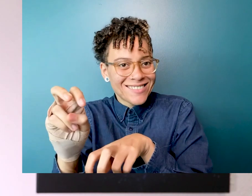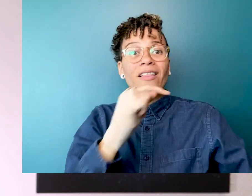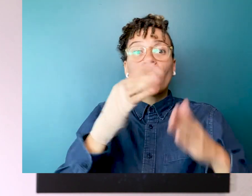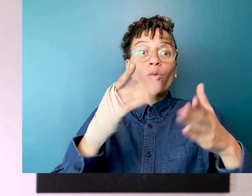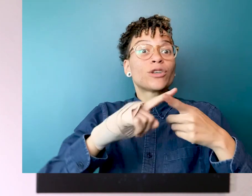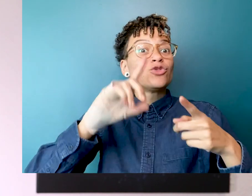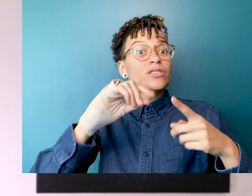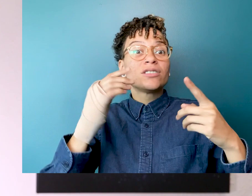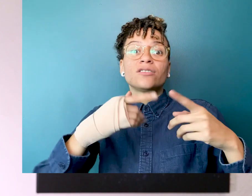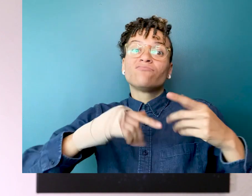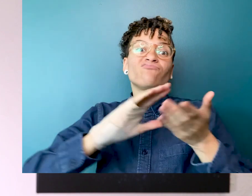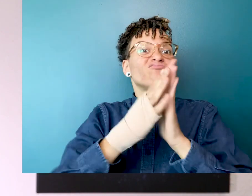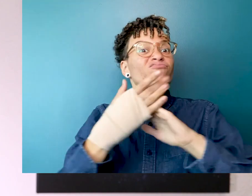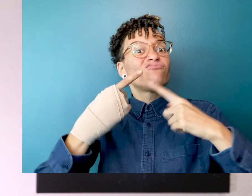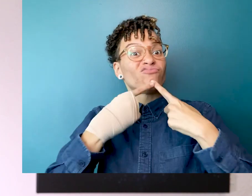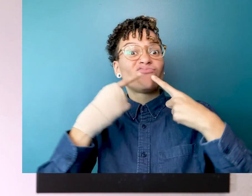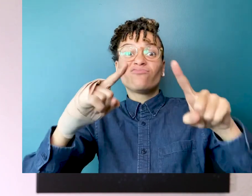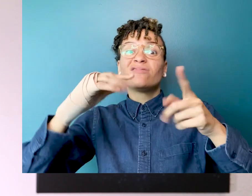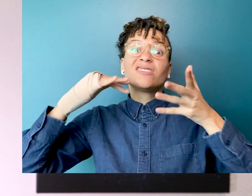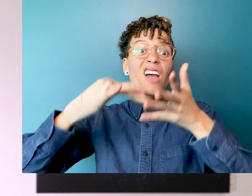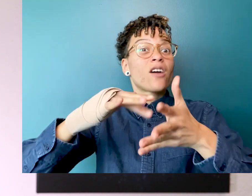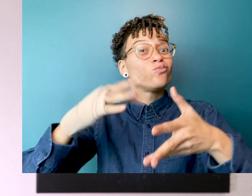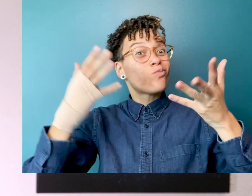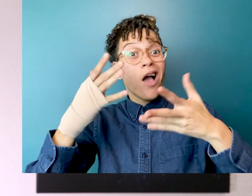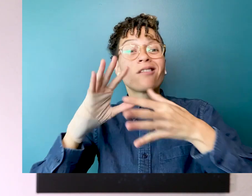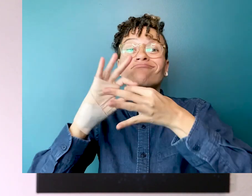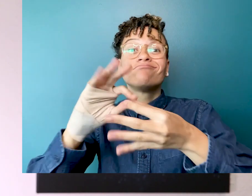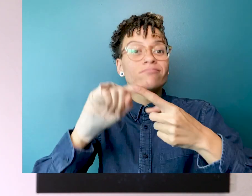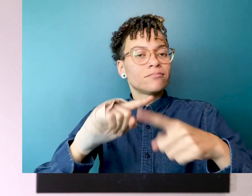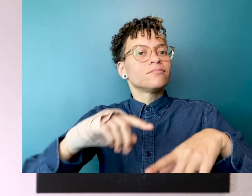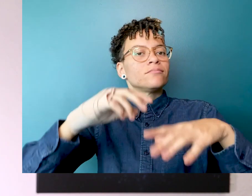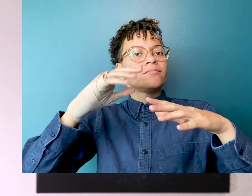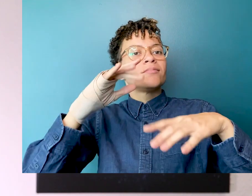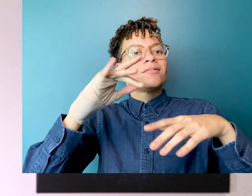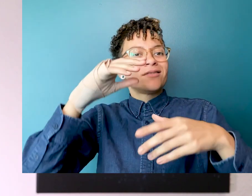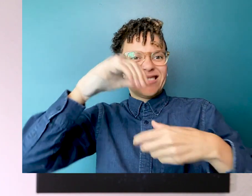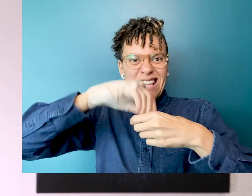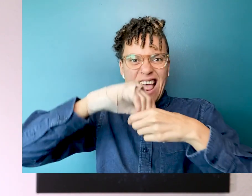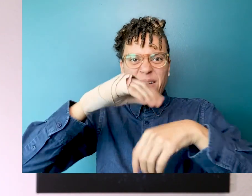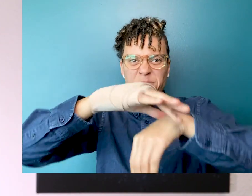And the way to do this, the most effective or the most impressive demonstration that